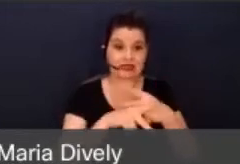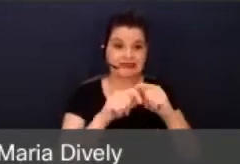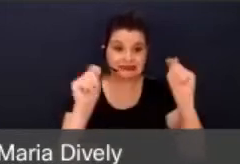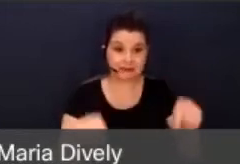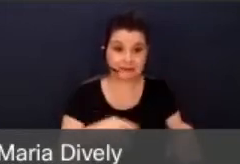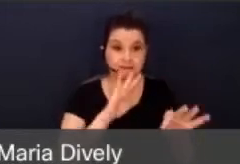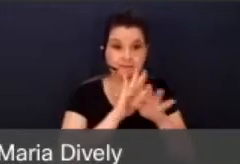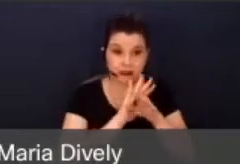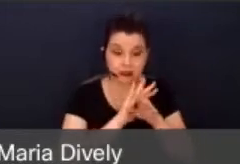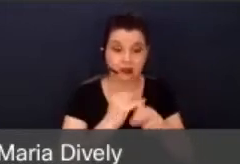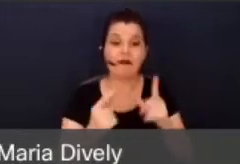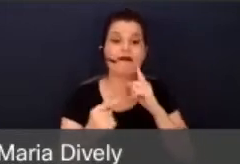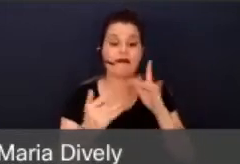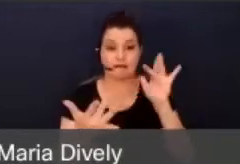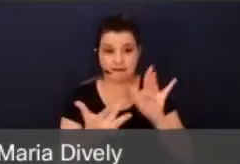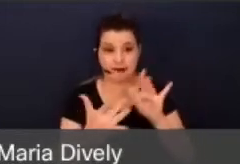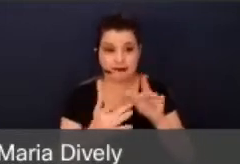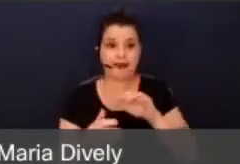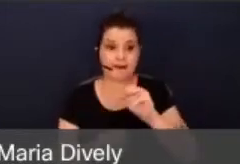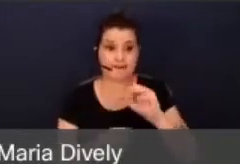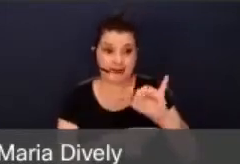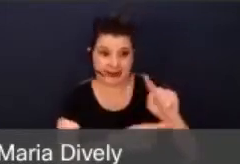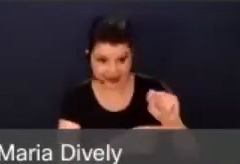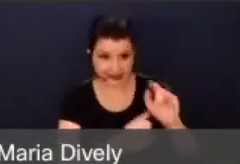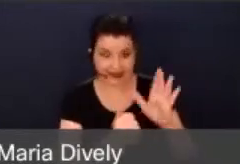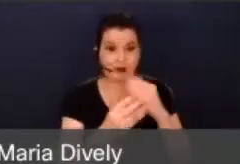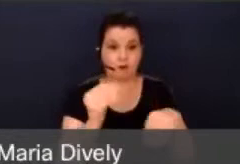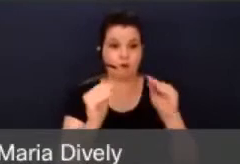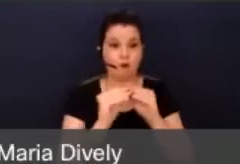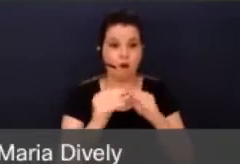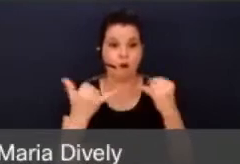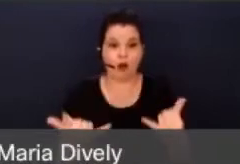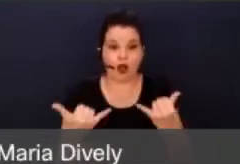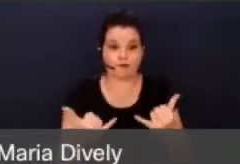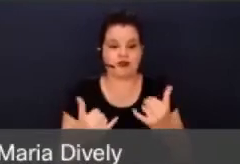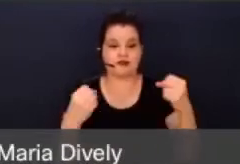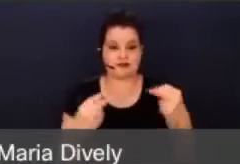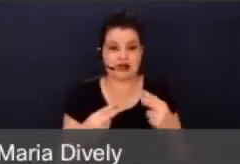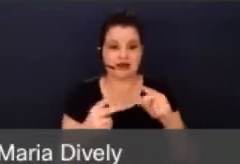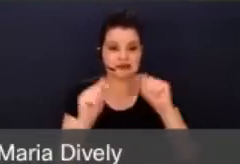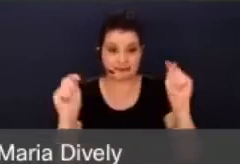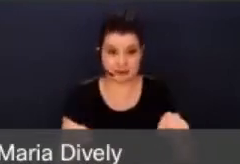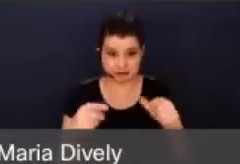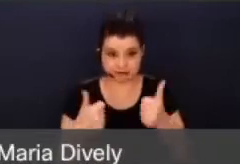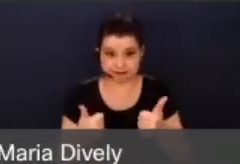from and to contact them and to try to get a more updated slide template set.